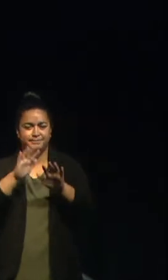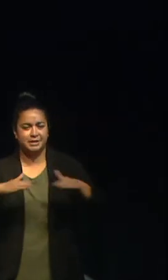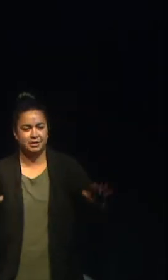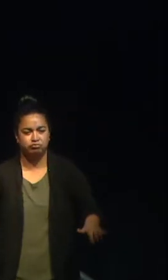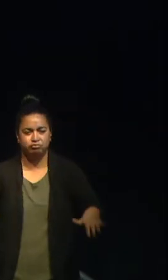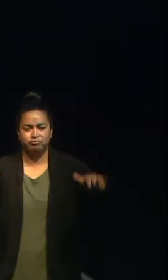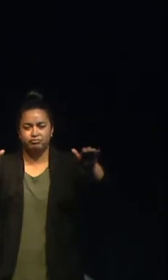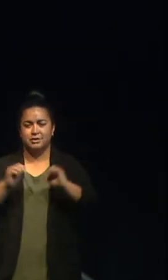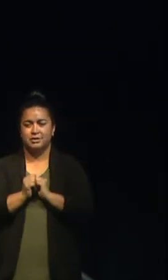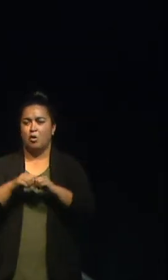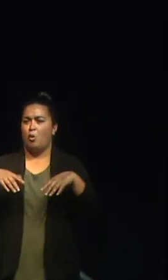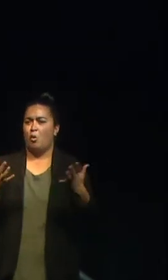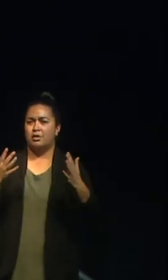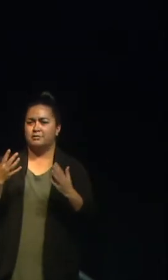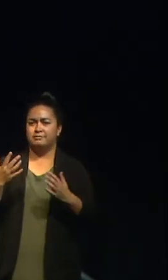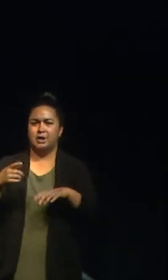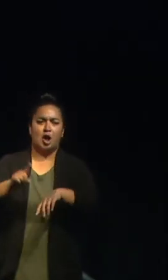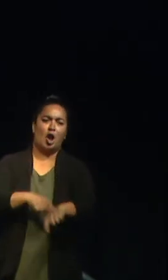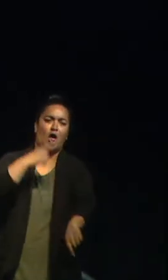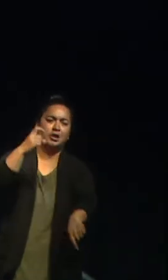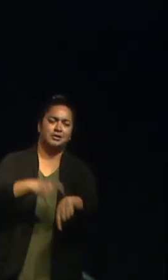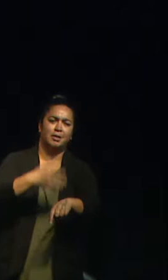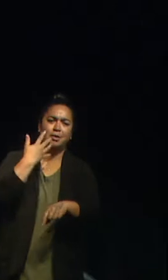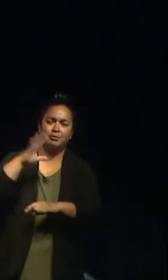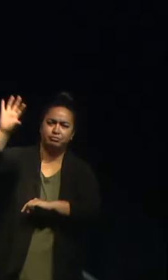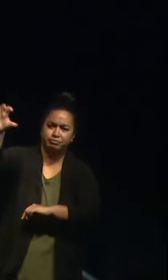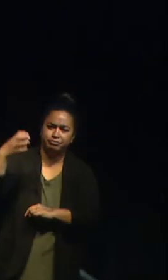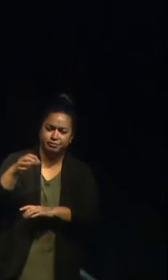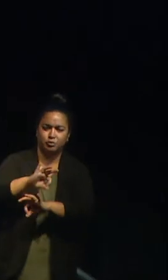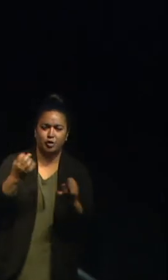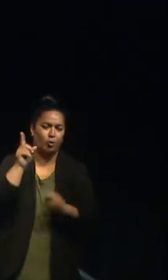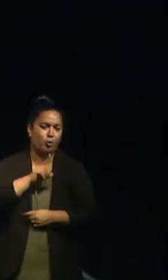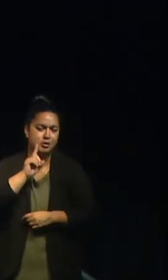know we've got continuous droughts in some parts of the country and so on. And I know